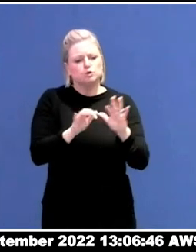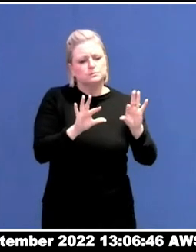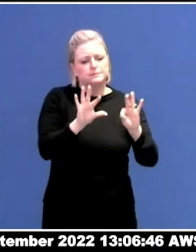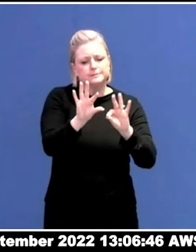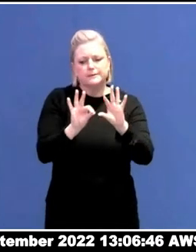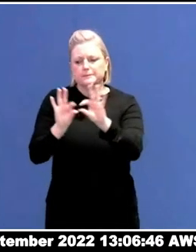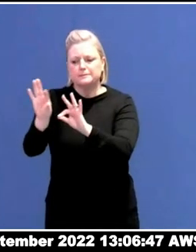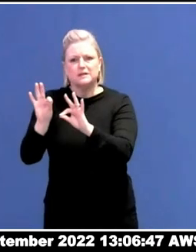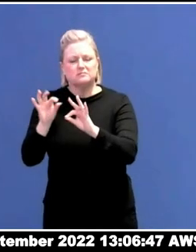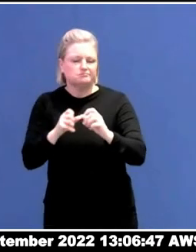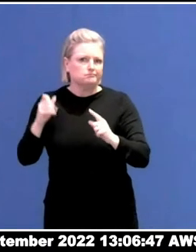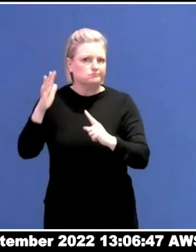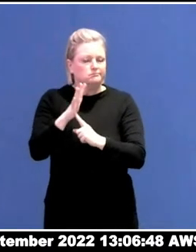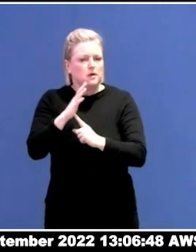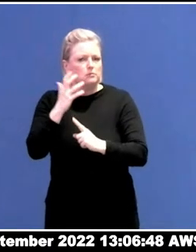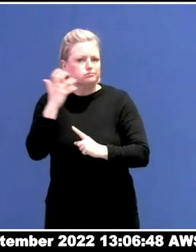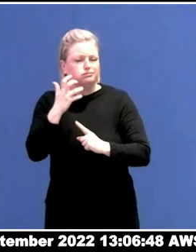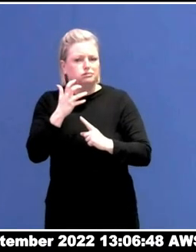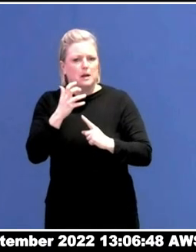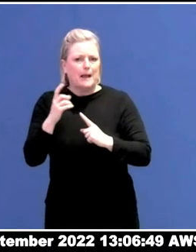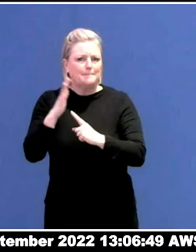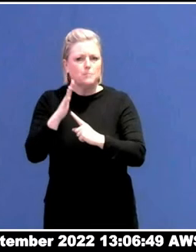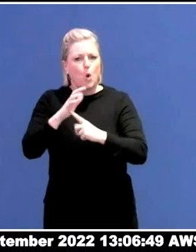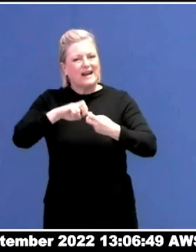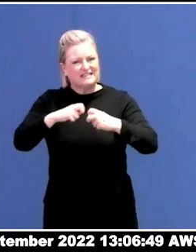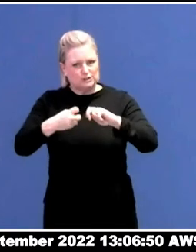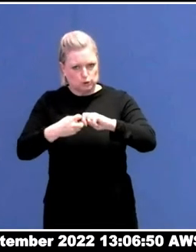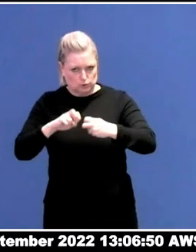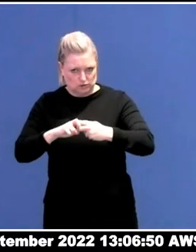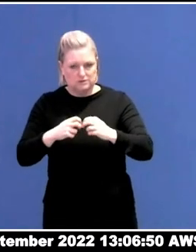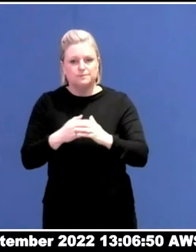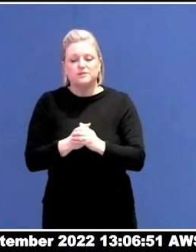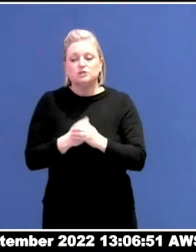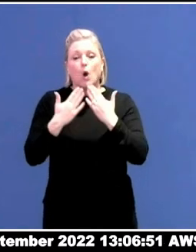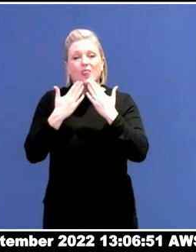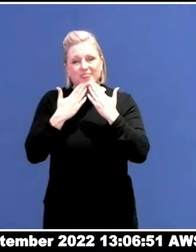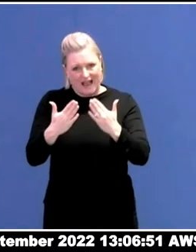elaboration with oral evidence and I thank them for their cooperation in that extent.